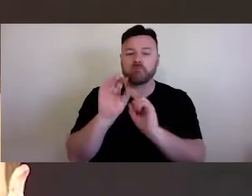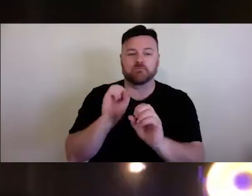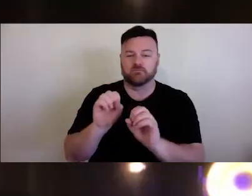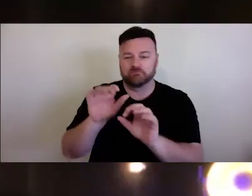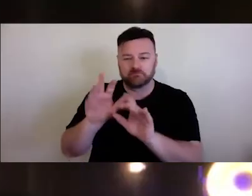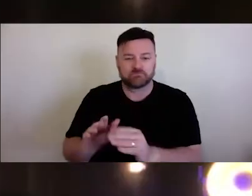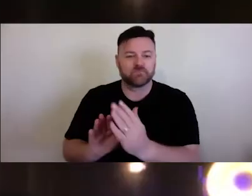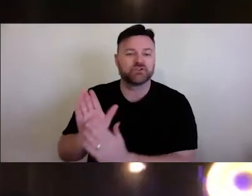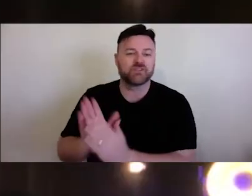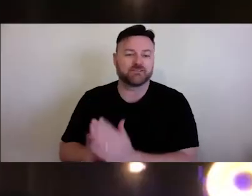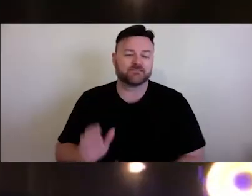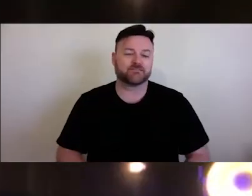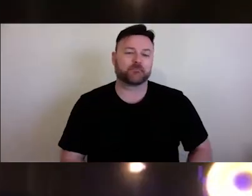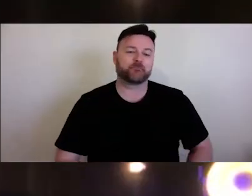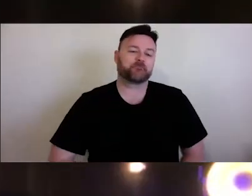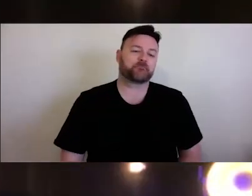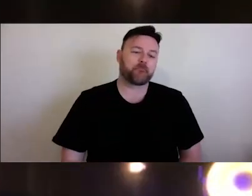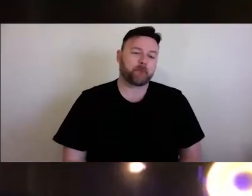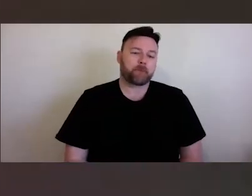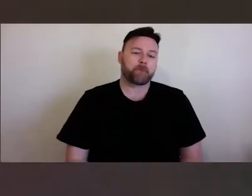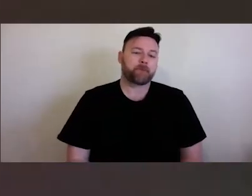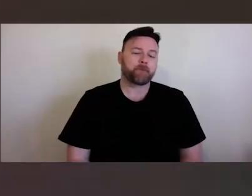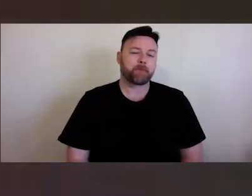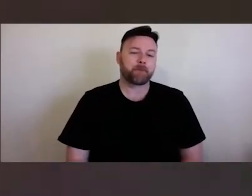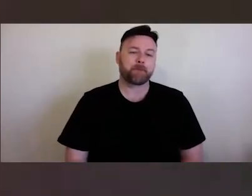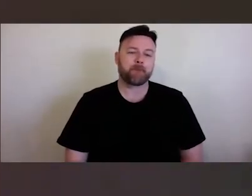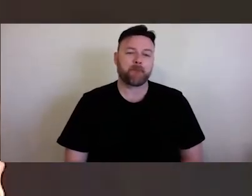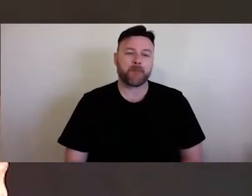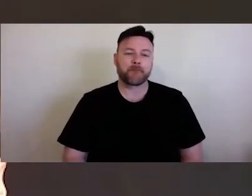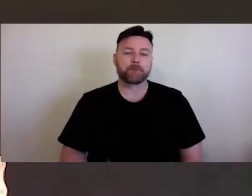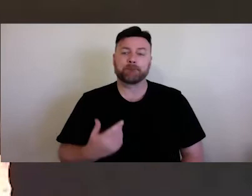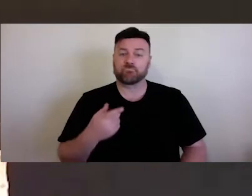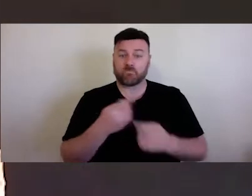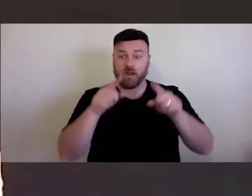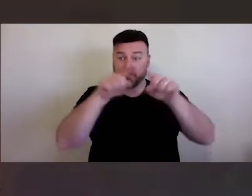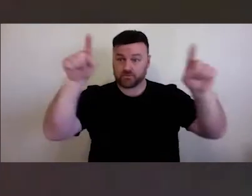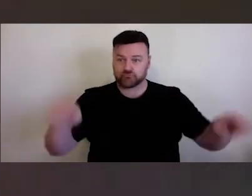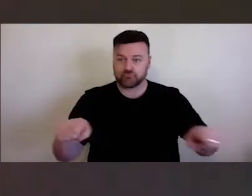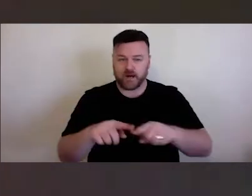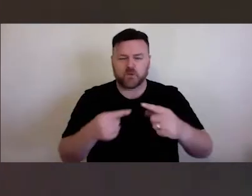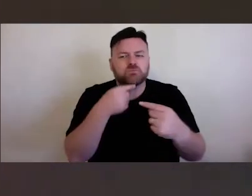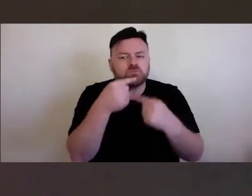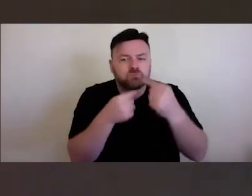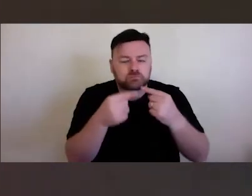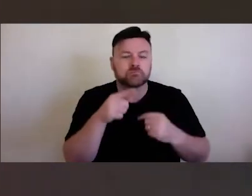chatroom. We are currently on screen. There is a PowerPoint slide